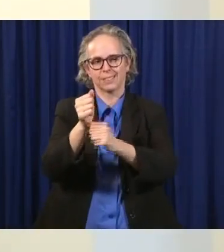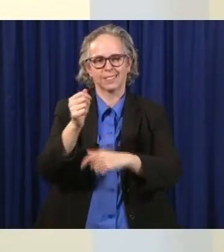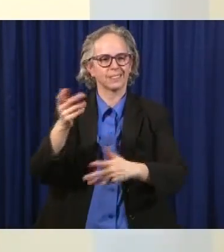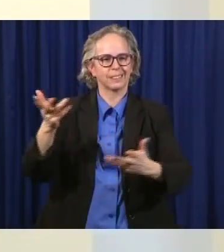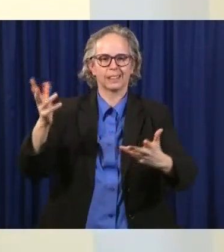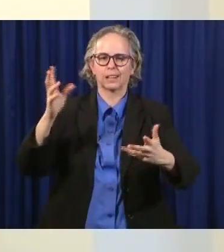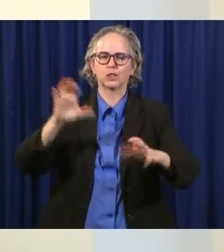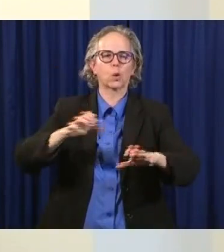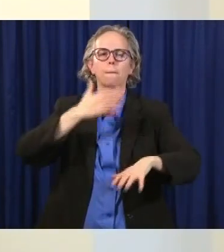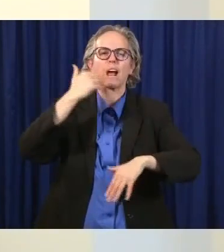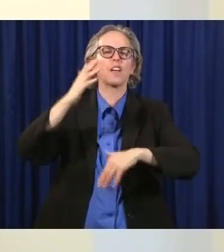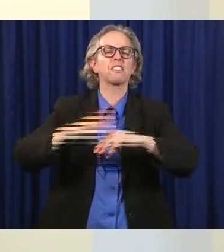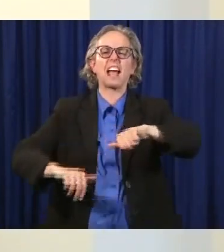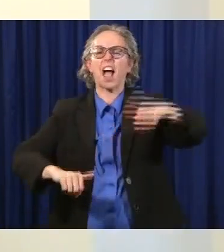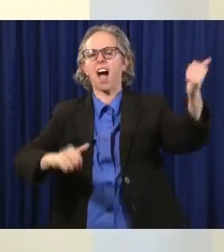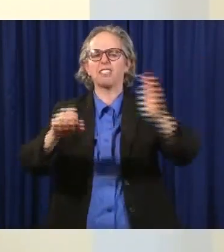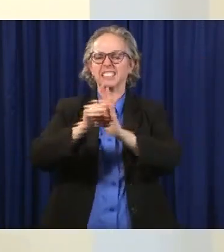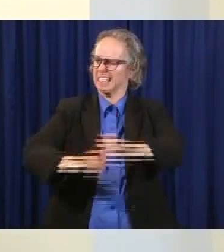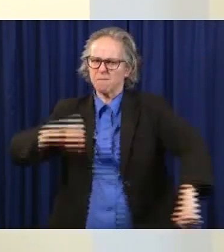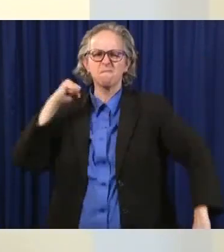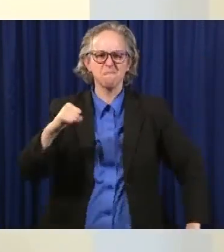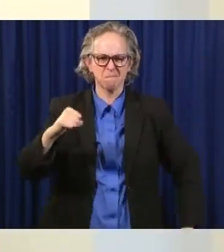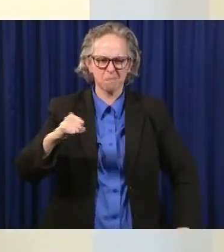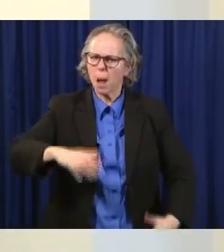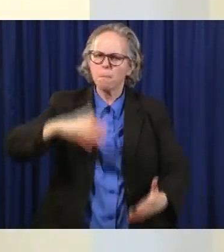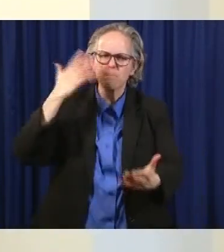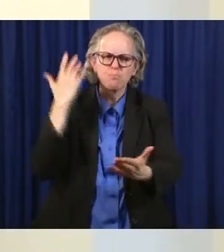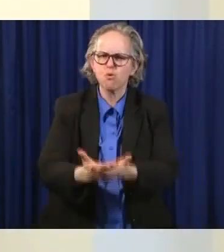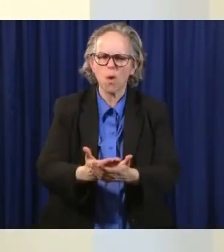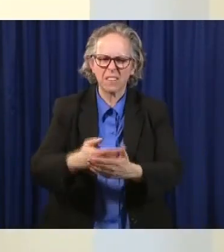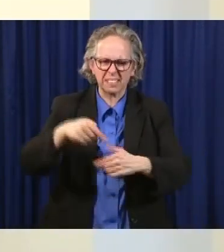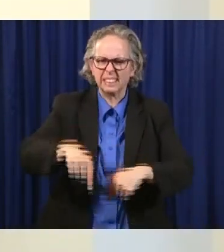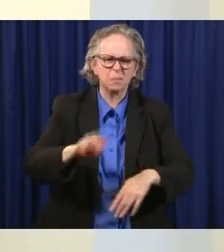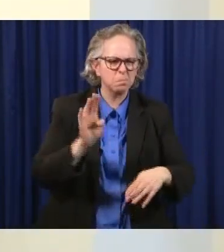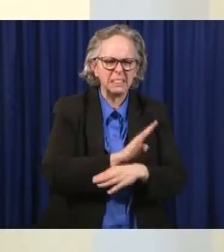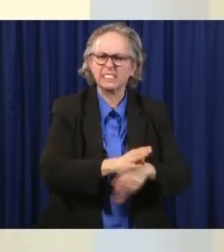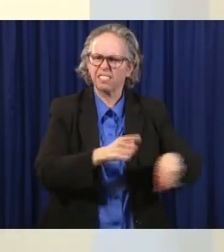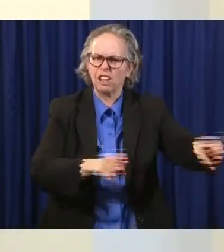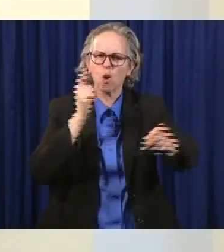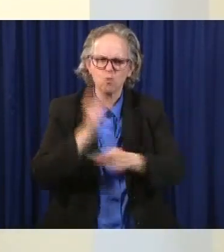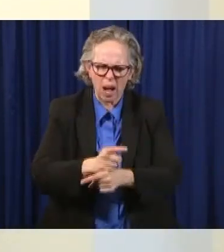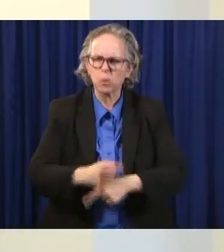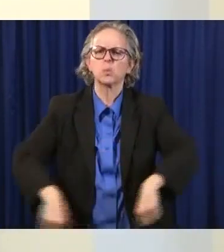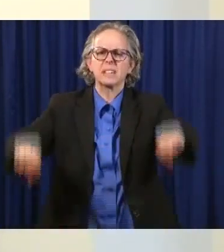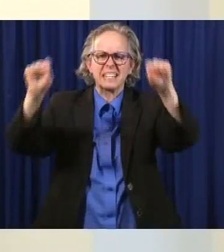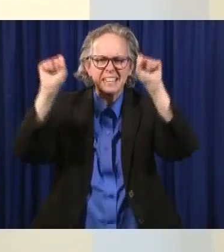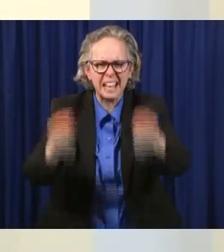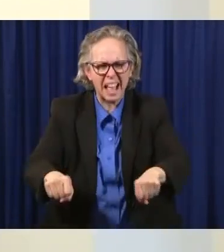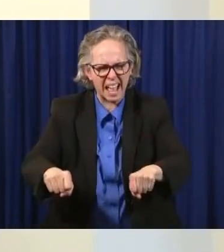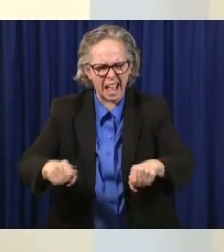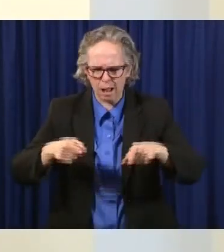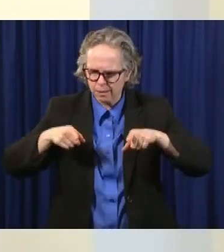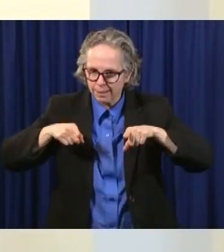TOGETHER, I REALLY FEEL OHIO LET'S DO THIS BETTER THAN ANY STATE. LET'S PROVE THEM, RIGHT. LET'S PROVE THE BUSINESSES. LET'S HELP THEM EVERY WAY WE